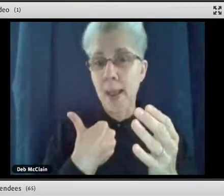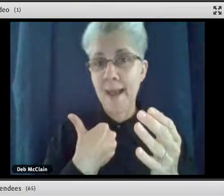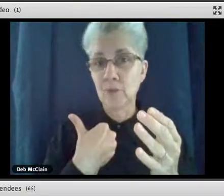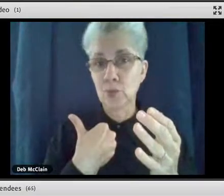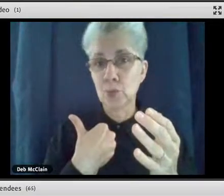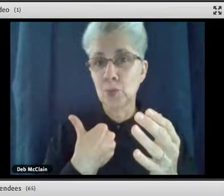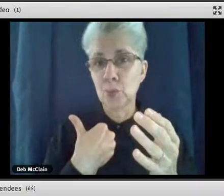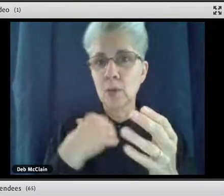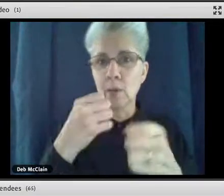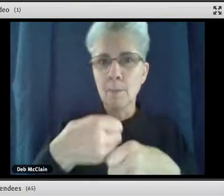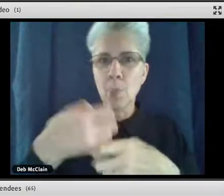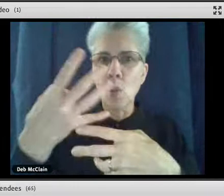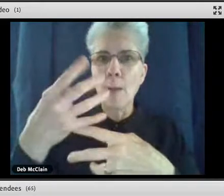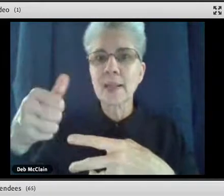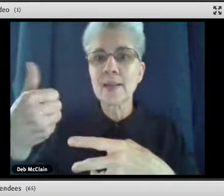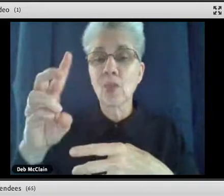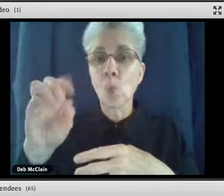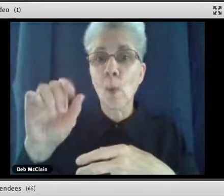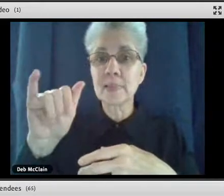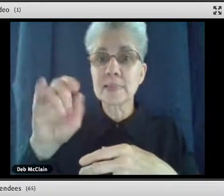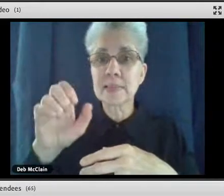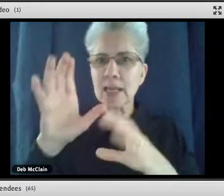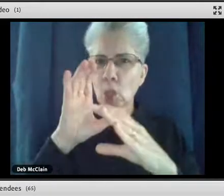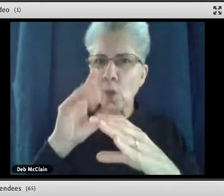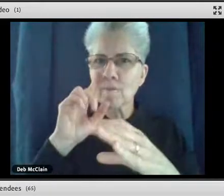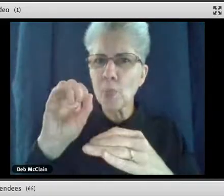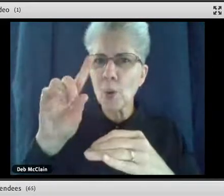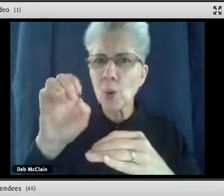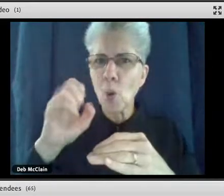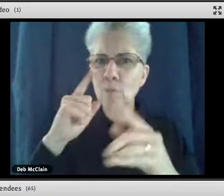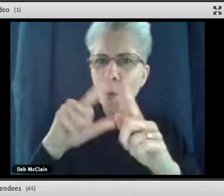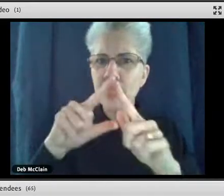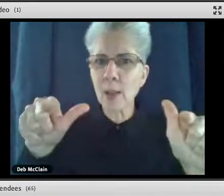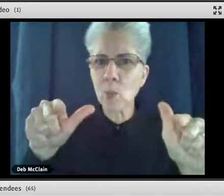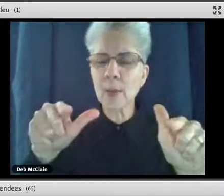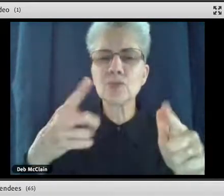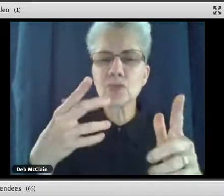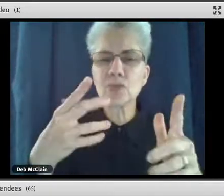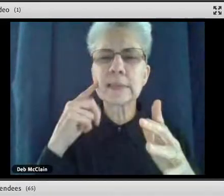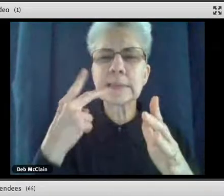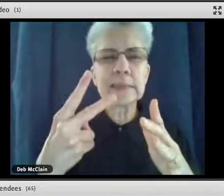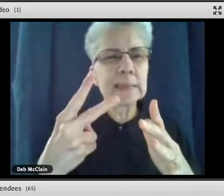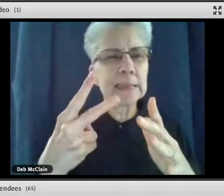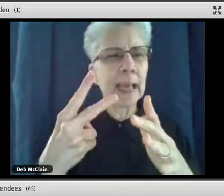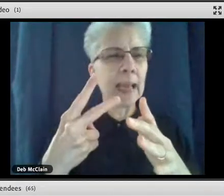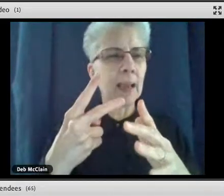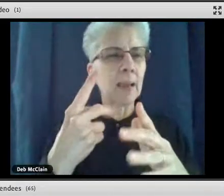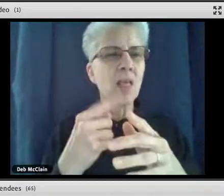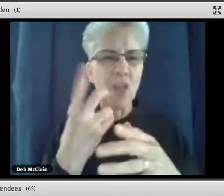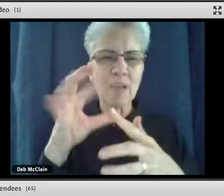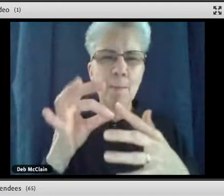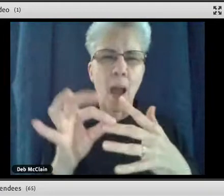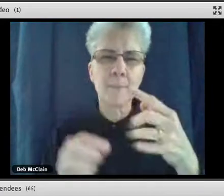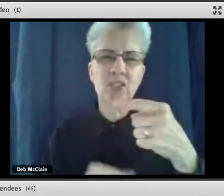Place of publication information, sorry, we do actually have to go to an outside website to look up the code.